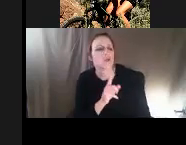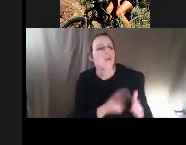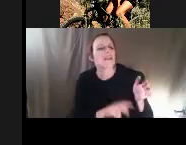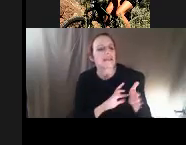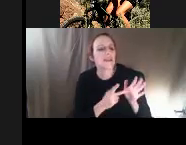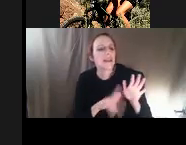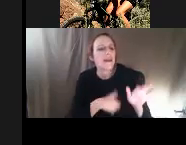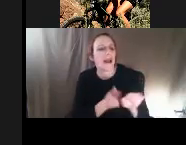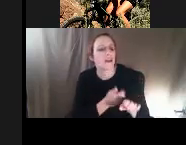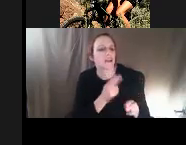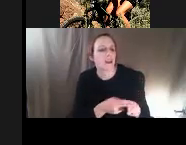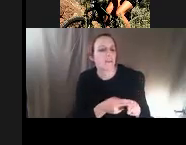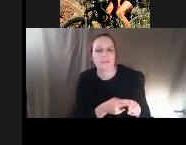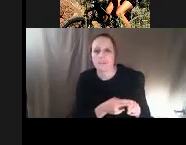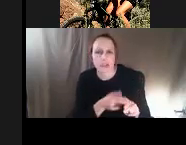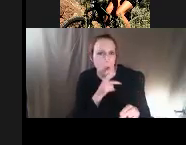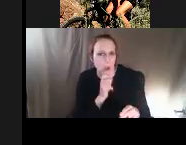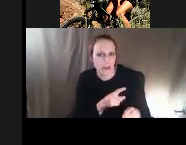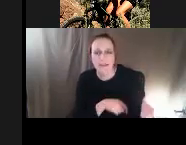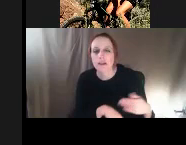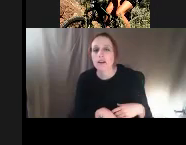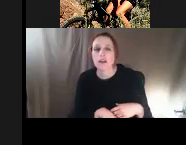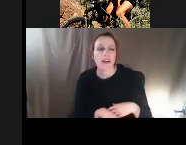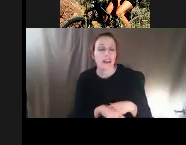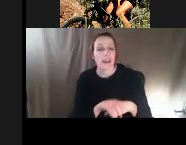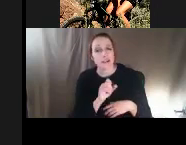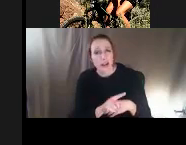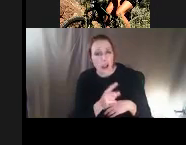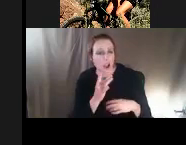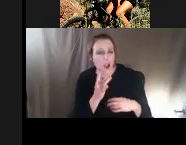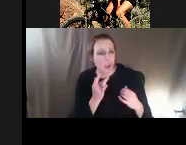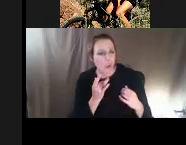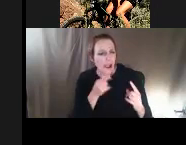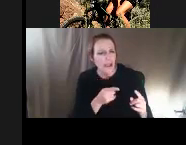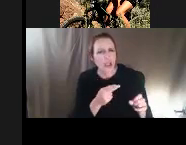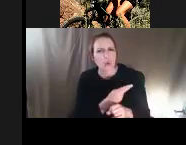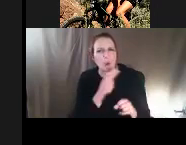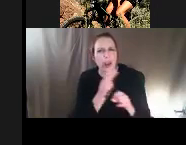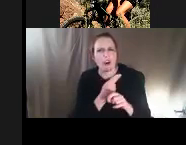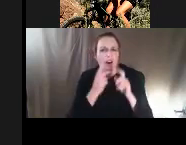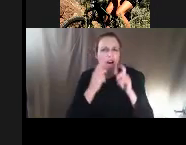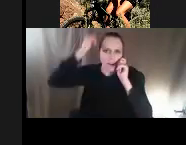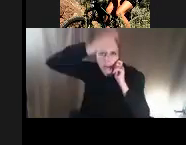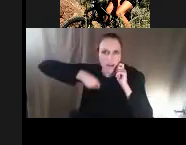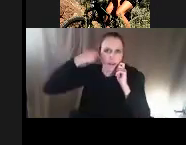asking why someone wears a particular clothing such as hijab or a sari, don't ask, your job is to know